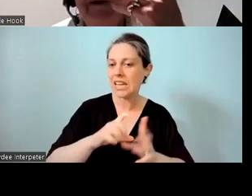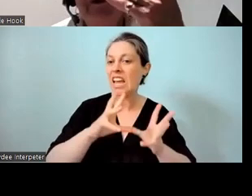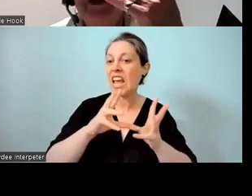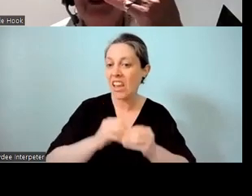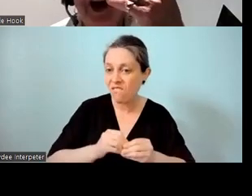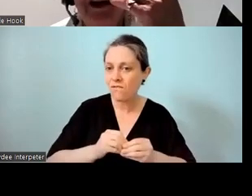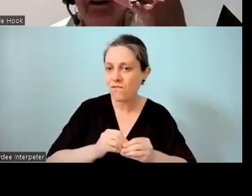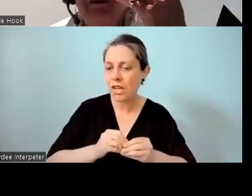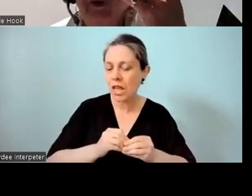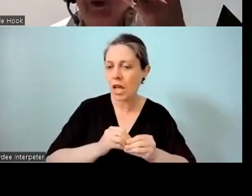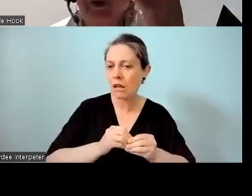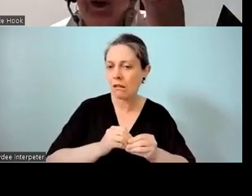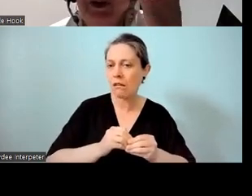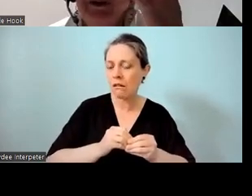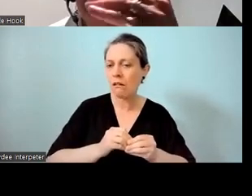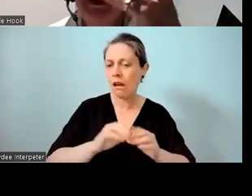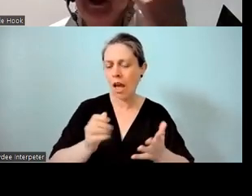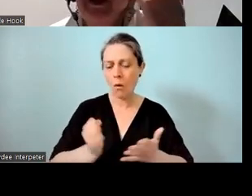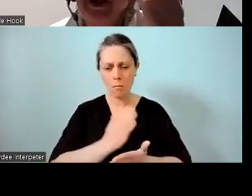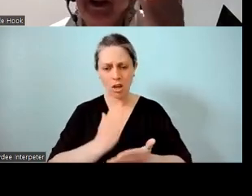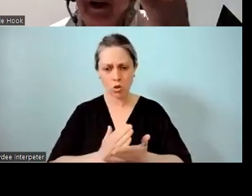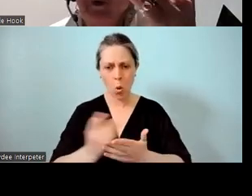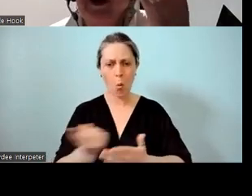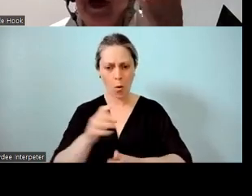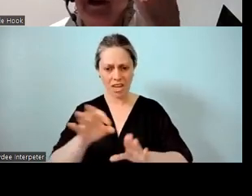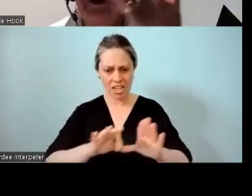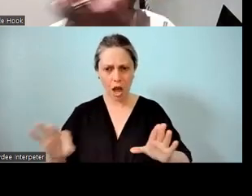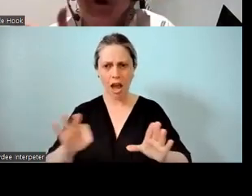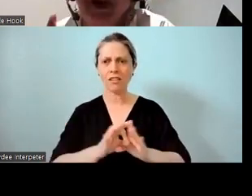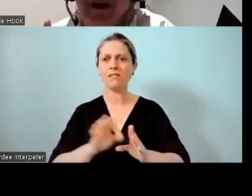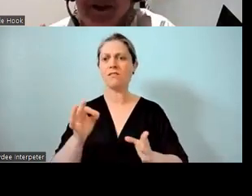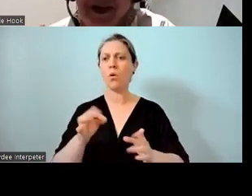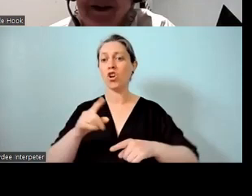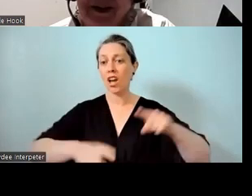how are we designing for diversity and equity and inclusion from the outset?